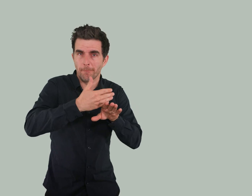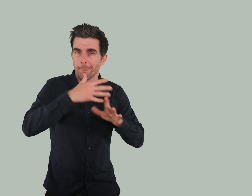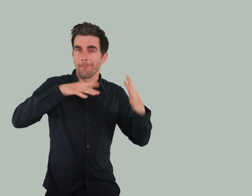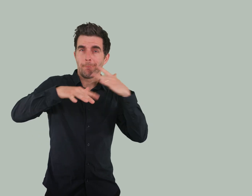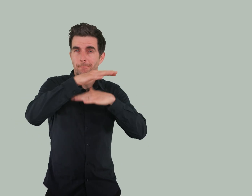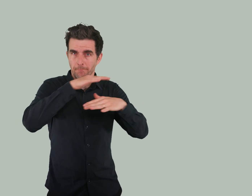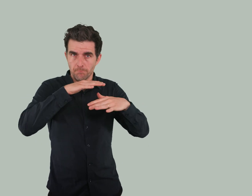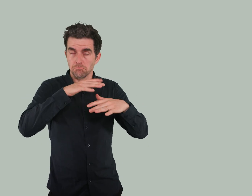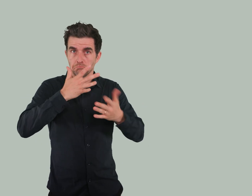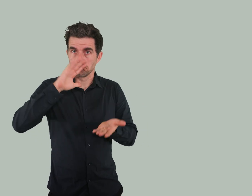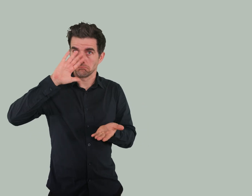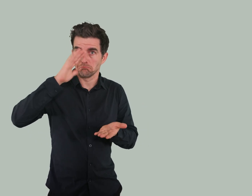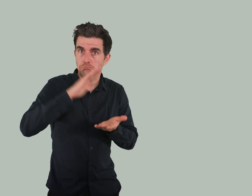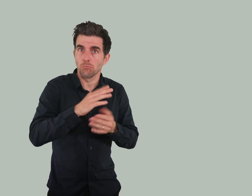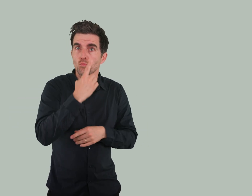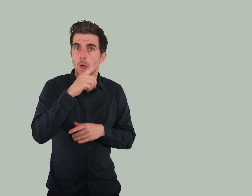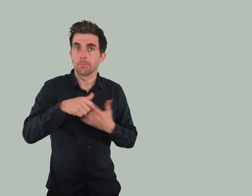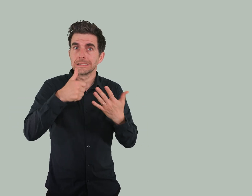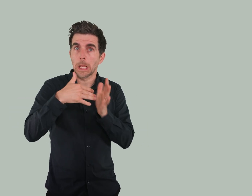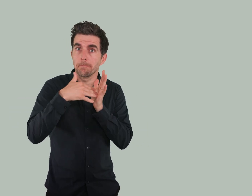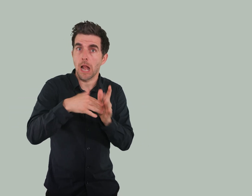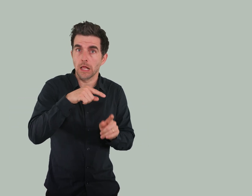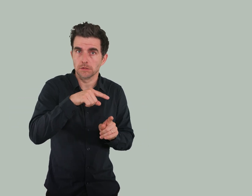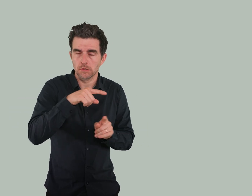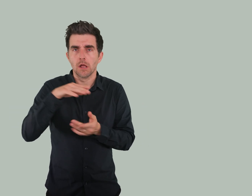in the economy has fallen by around 1.6 million,